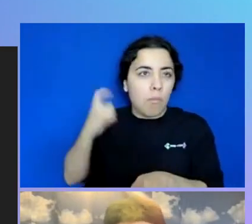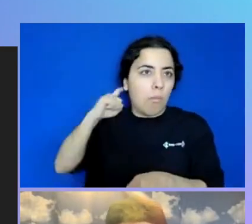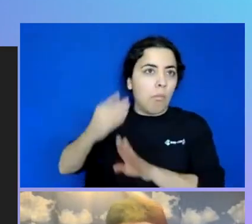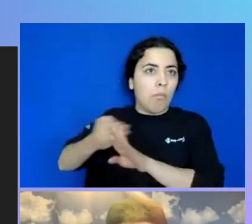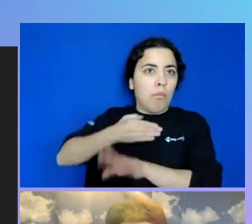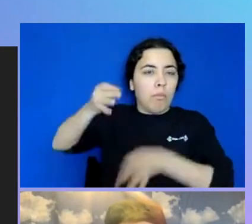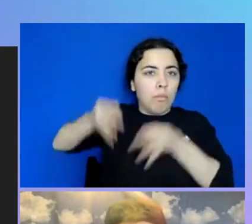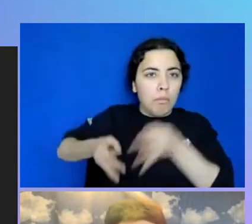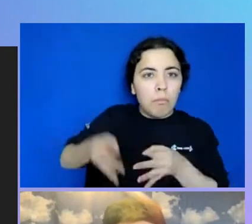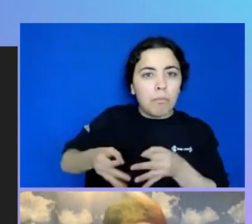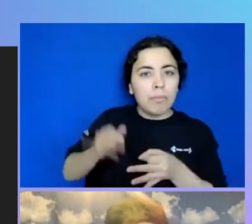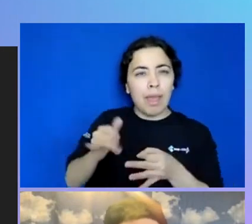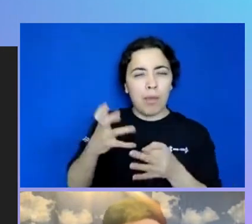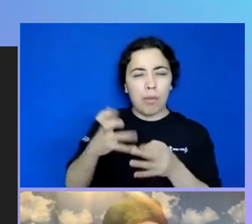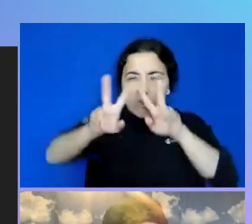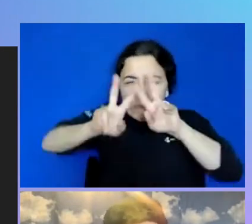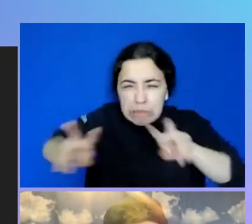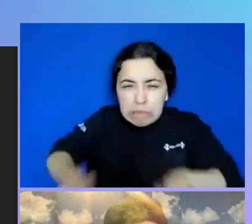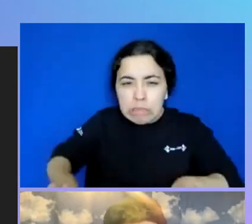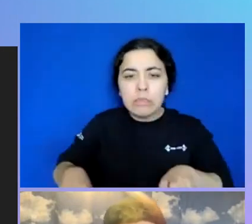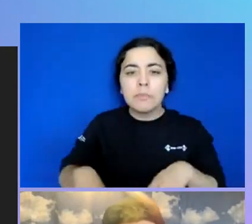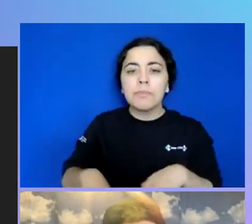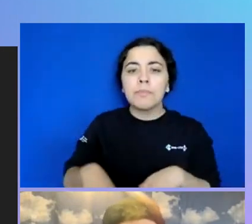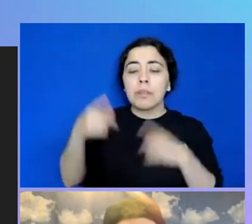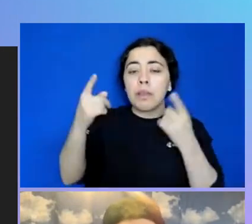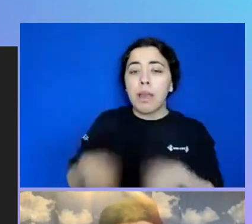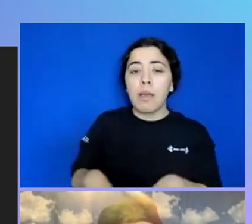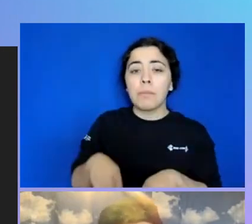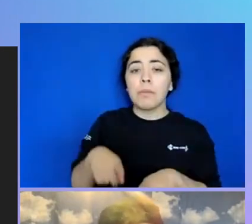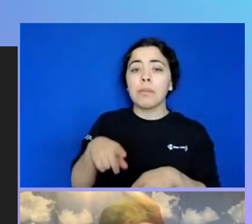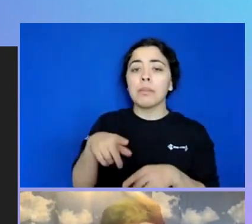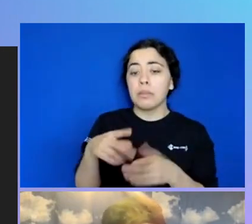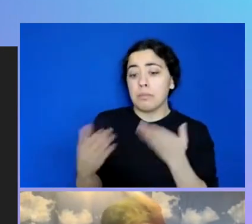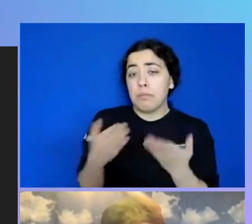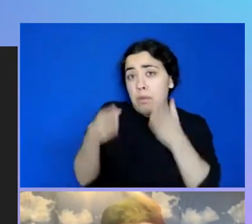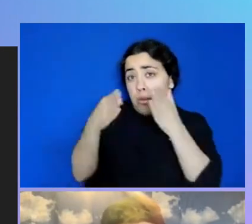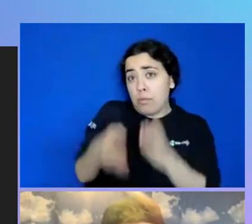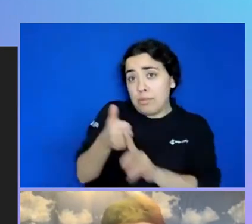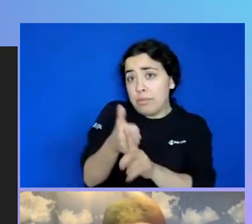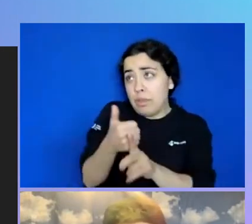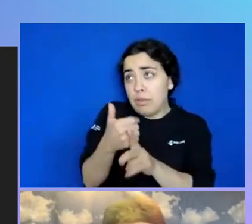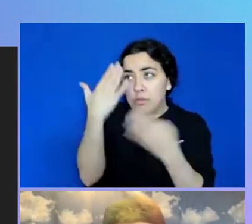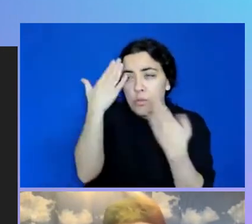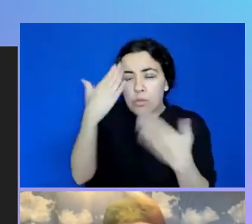dive in. And that is, uh, an implicit or unconscious bias is something that you may not be